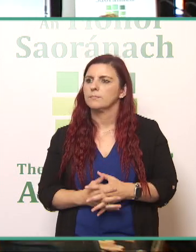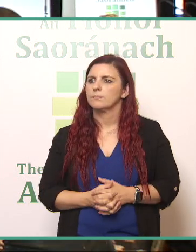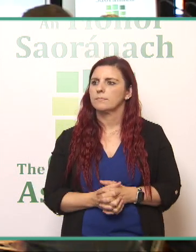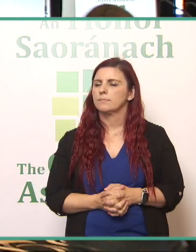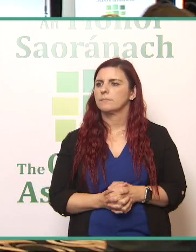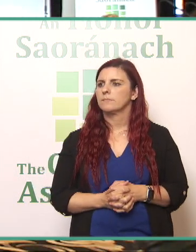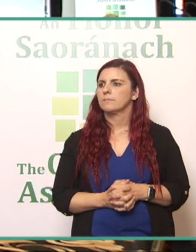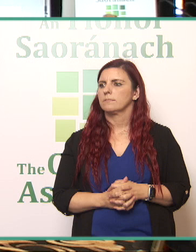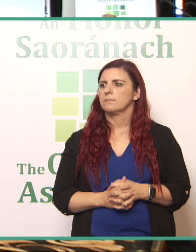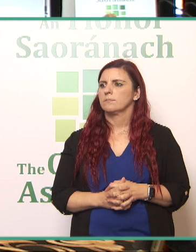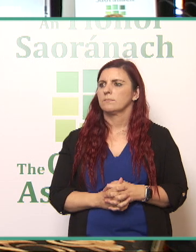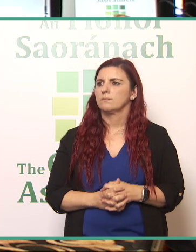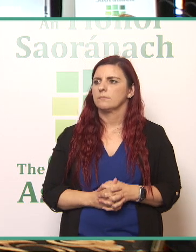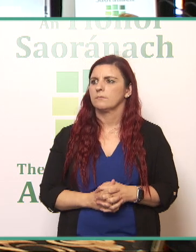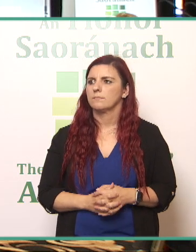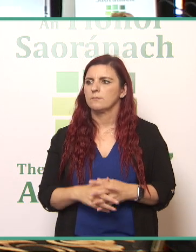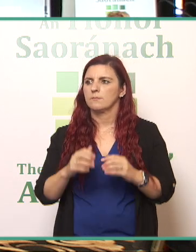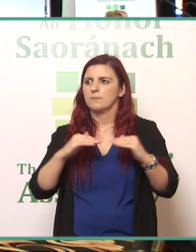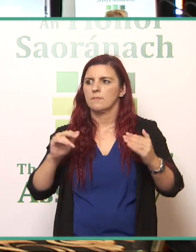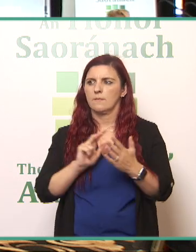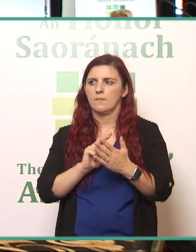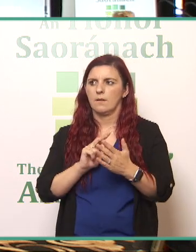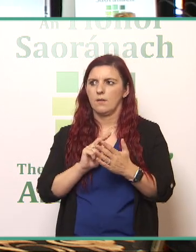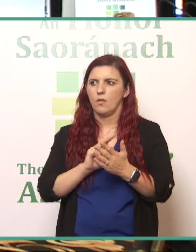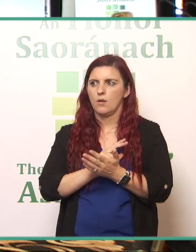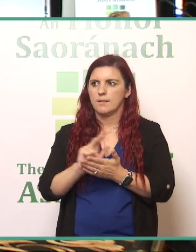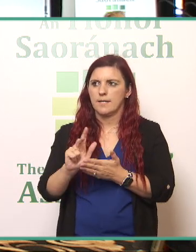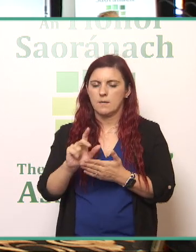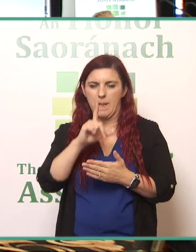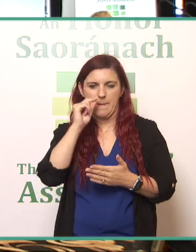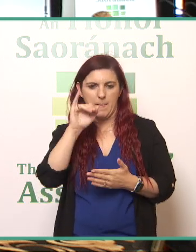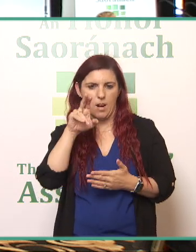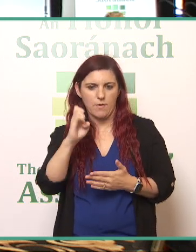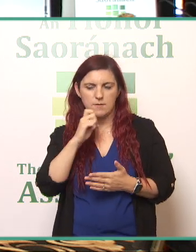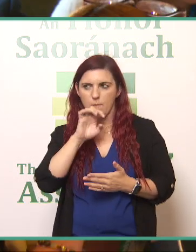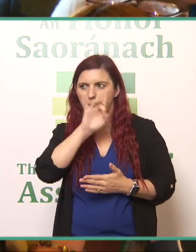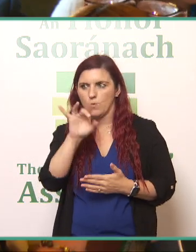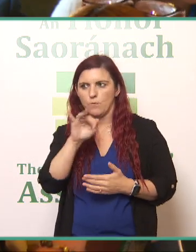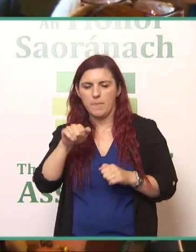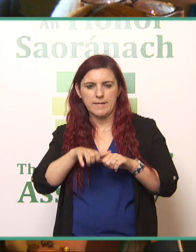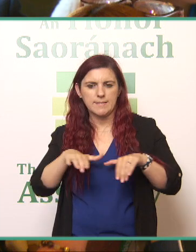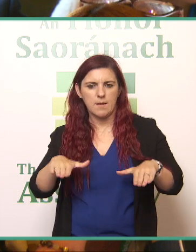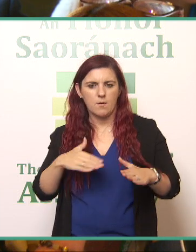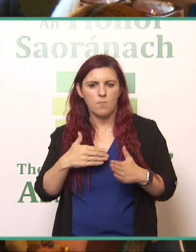Hi there, I'm Lorraine and my question from this table is how does quilcher balance the